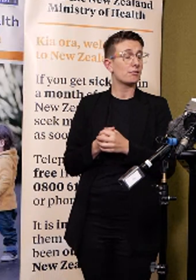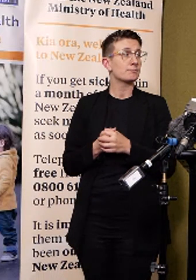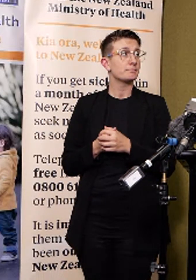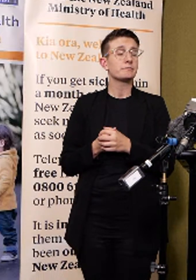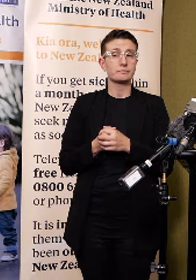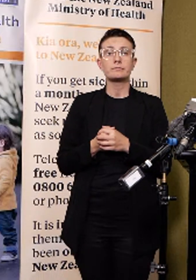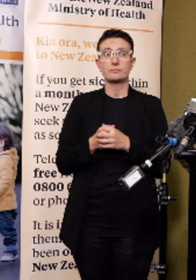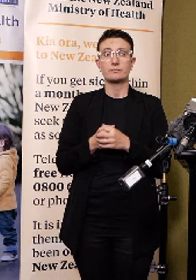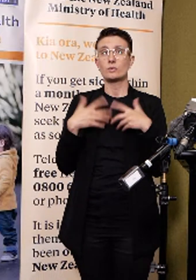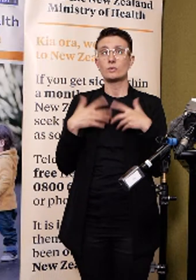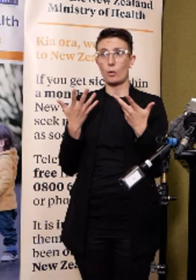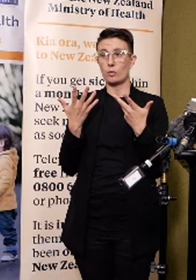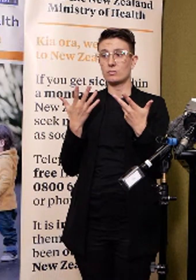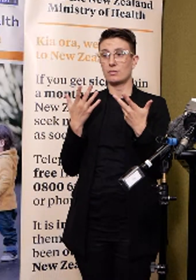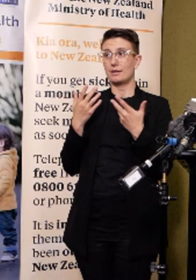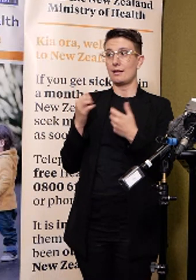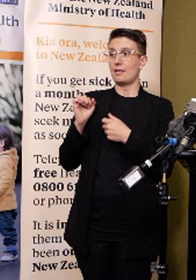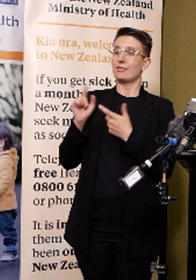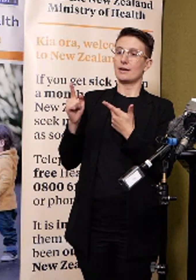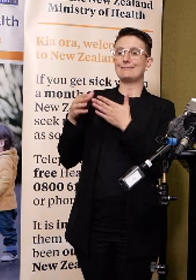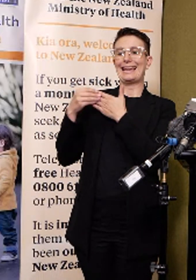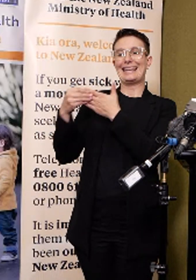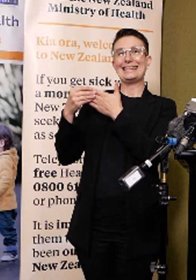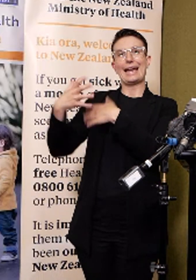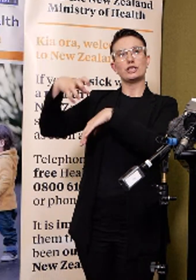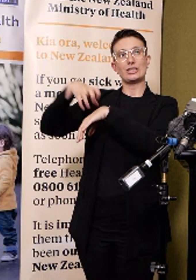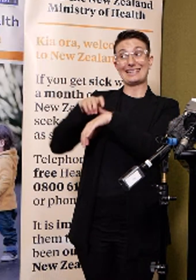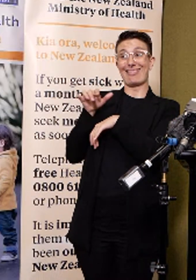So the lead agency for that is Foreign Affairs and Trade, in fact.